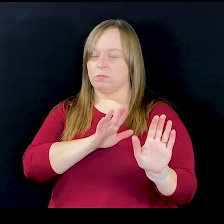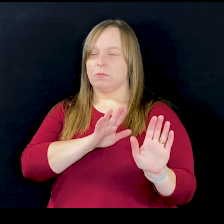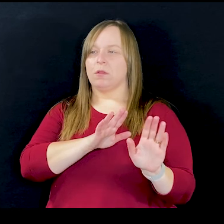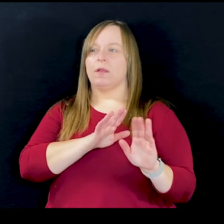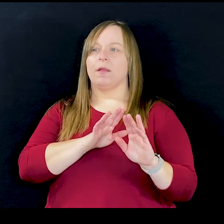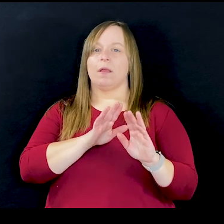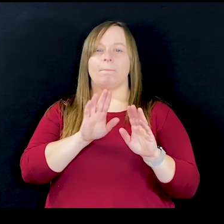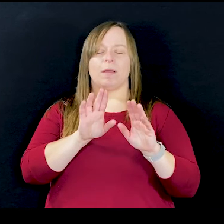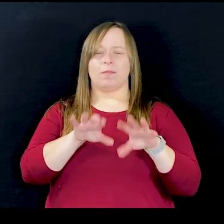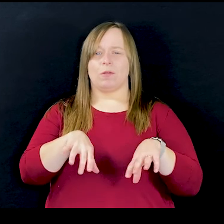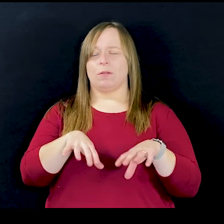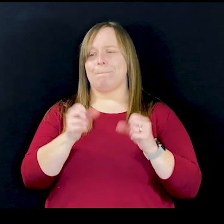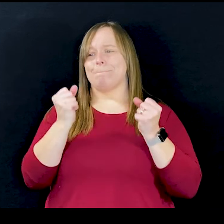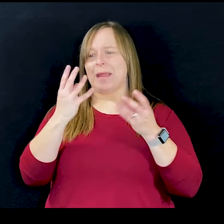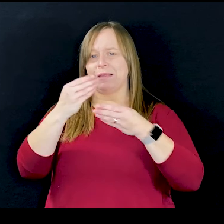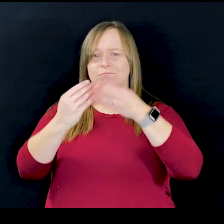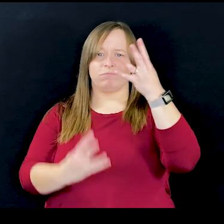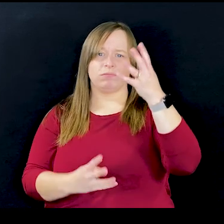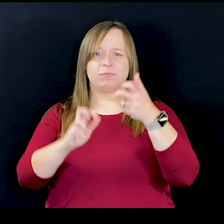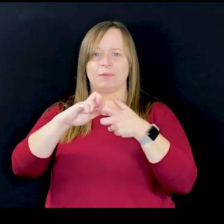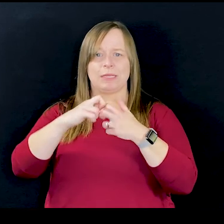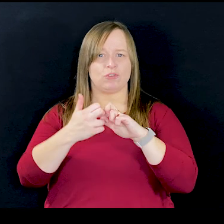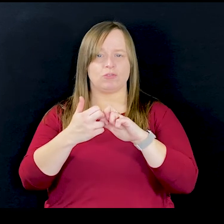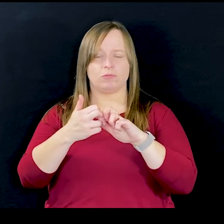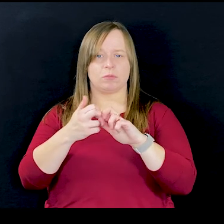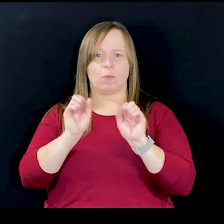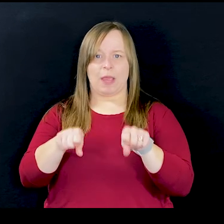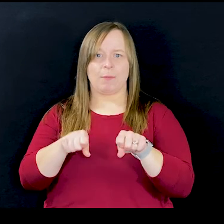But there are a host of many issues that we would